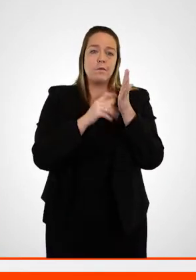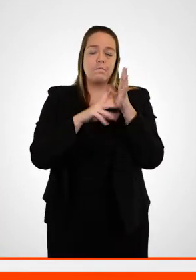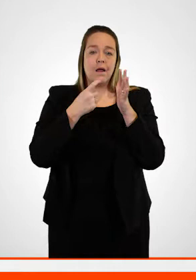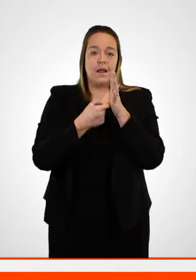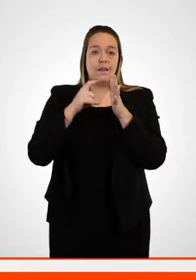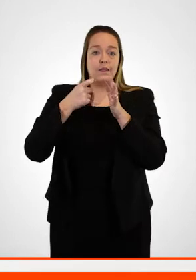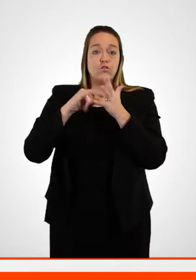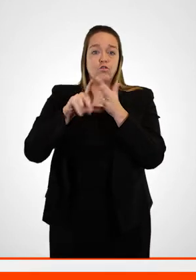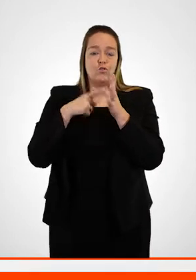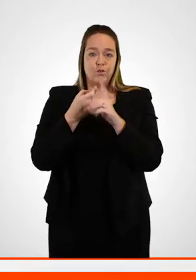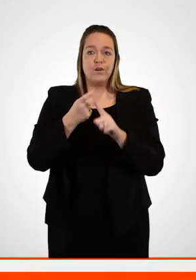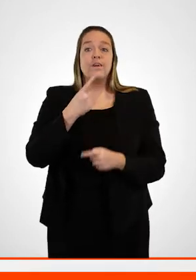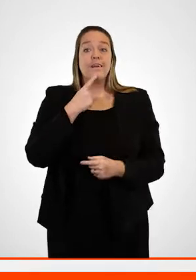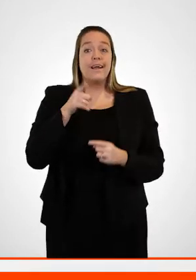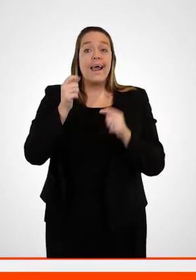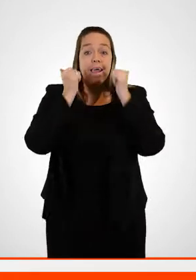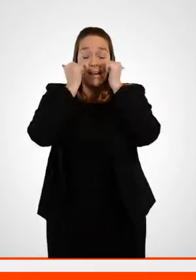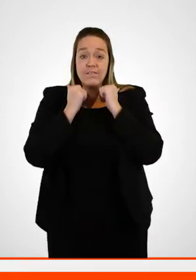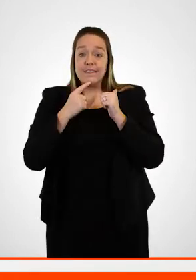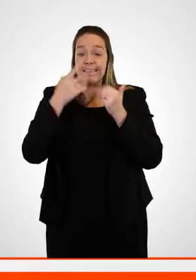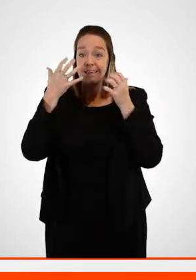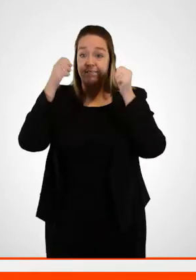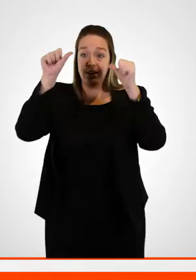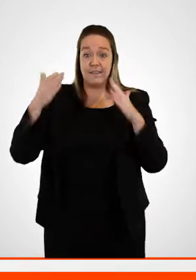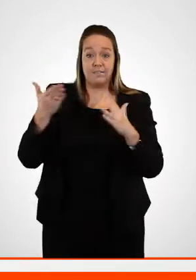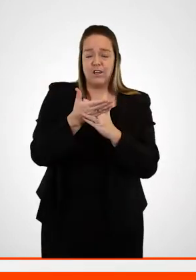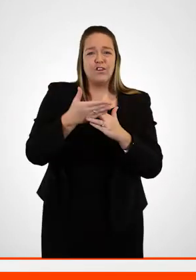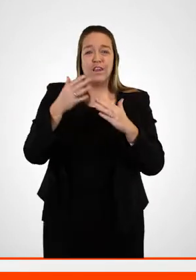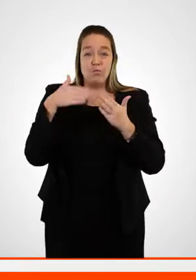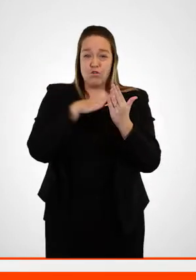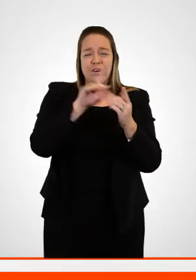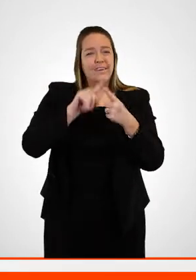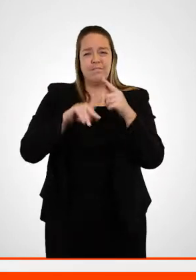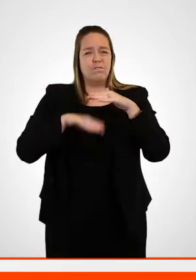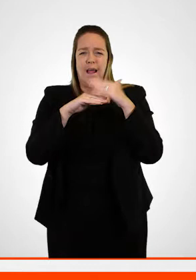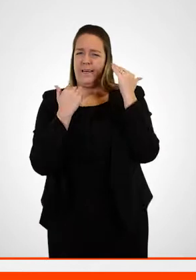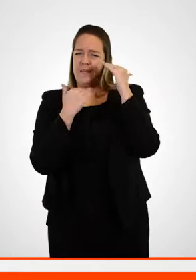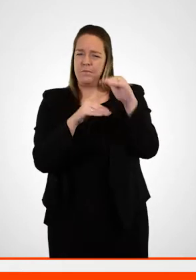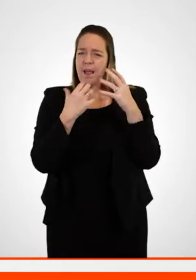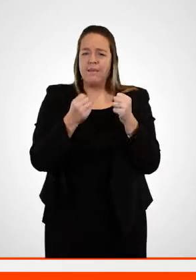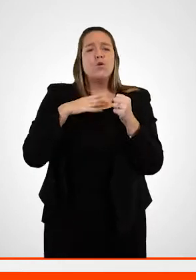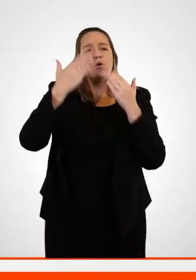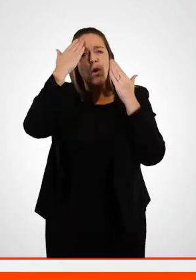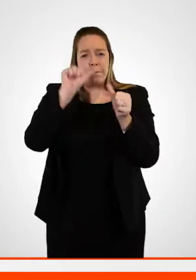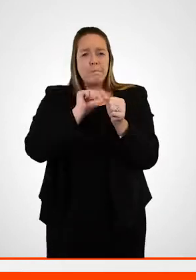"The evidence base establishing successful intervention approaches continues to be severely limited." We don't always know what's the best intervention approach,